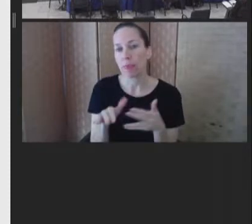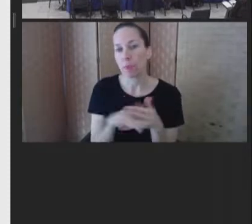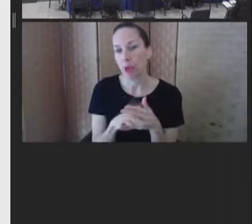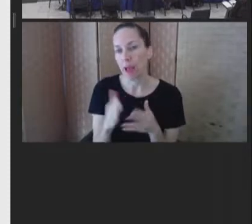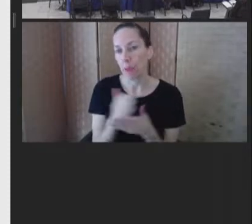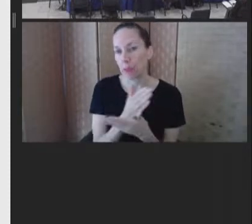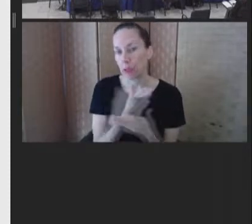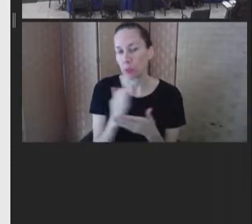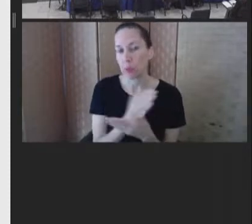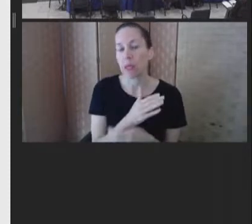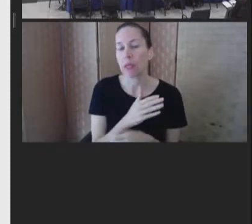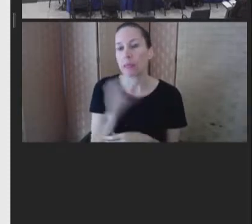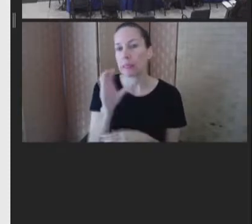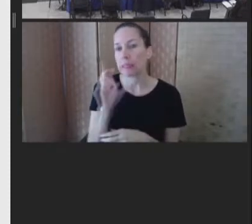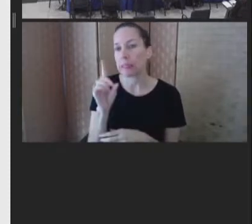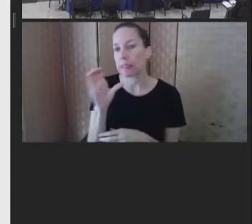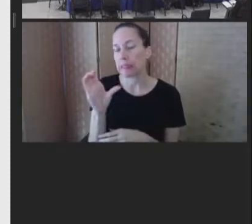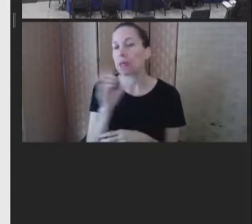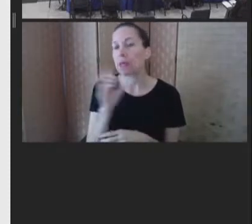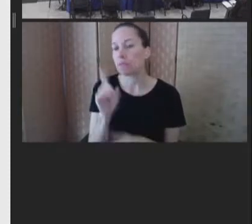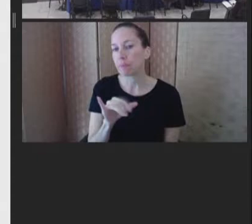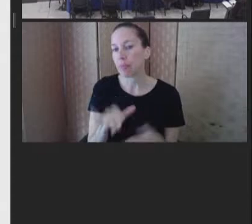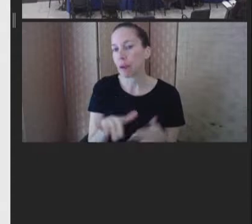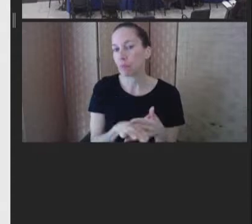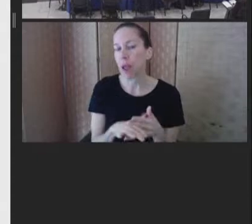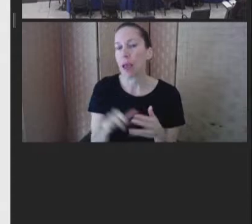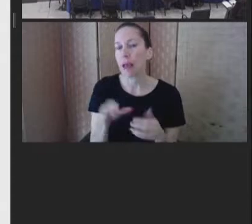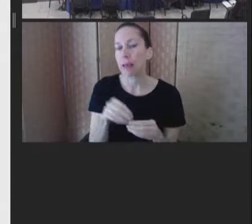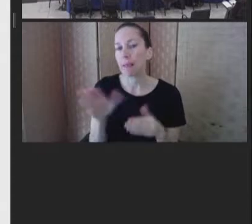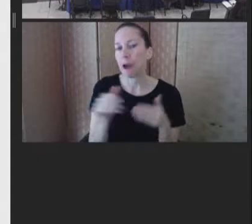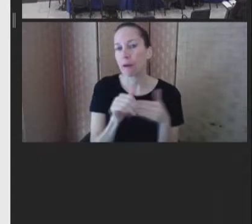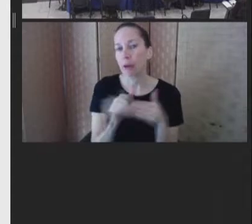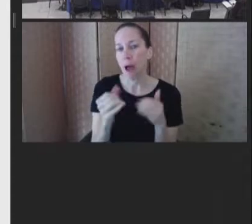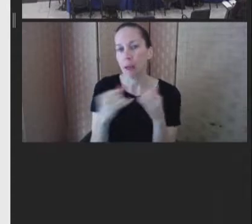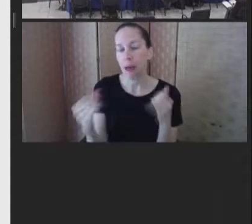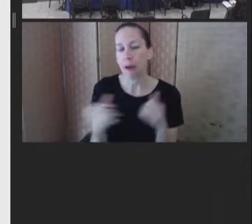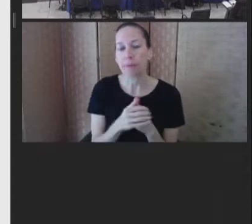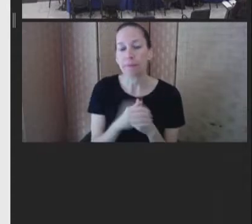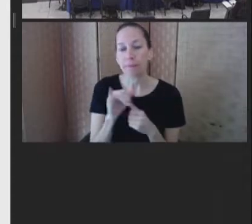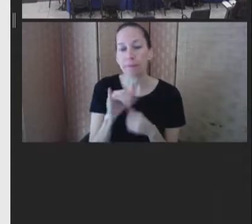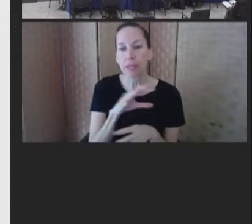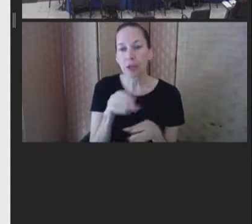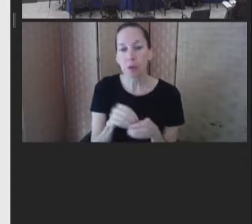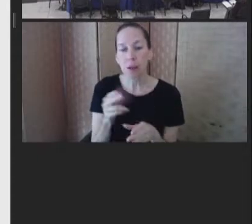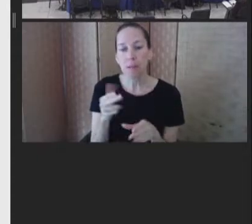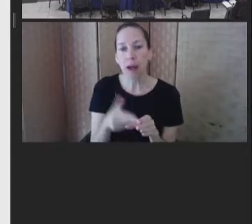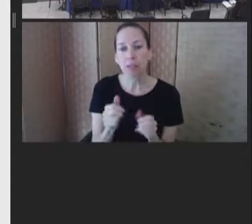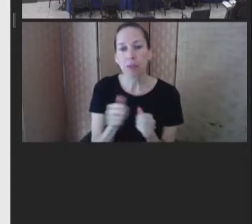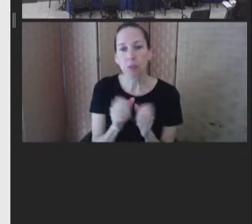the CDC clinical guidance. The study also included participants with known prior COVID-19 infection,